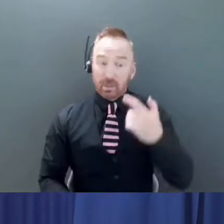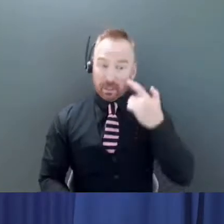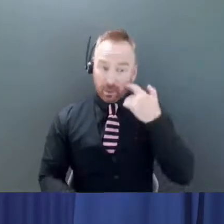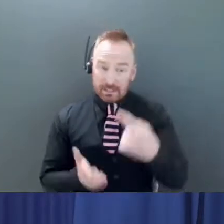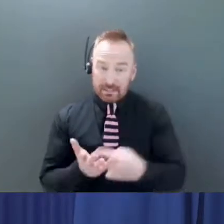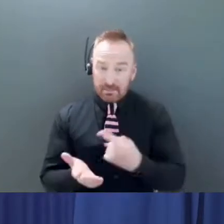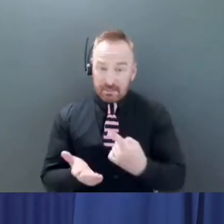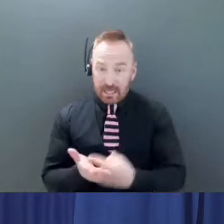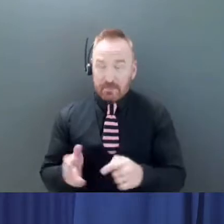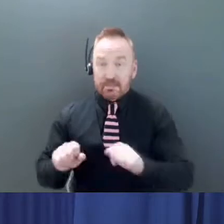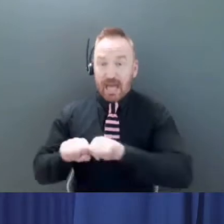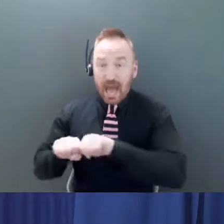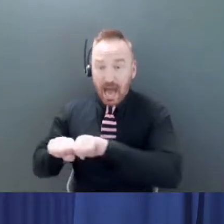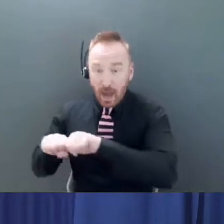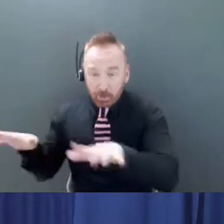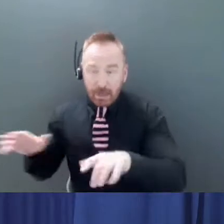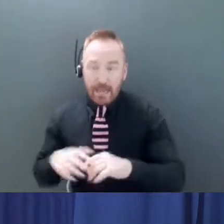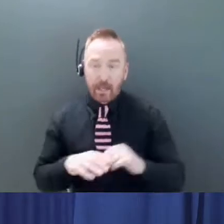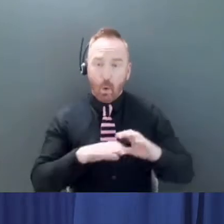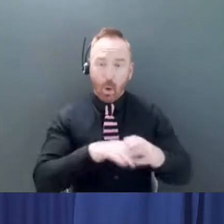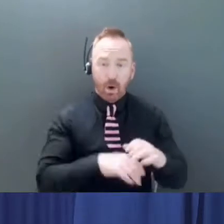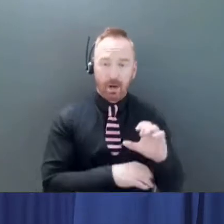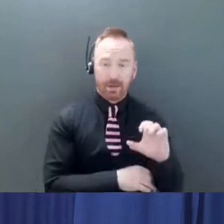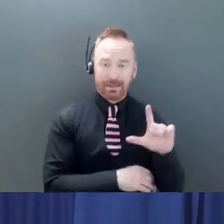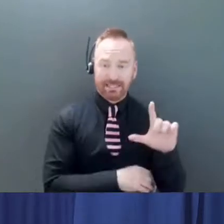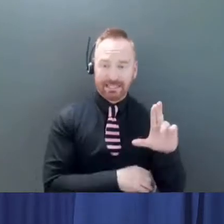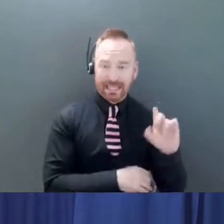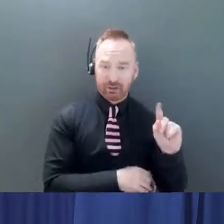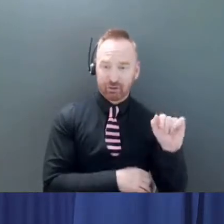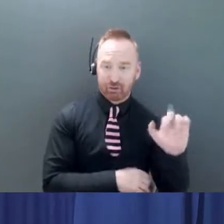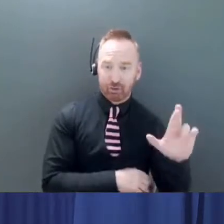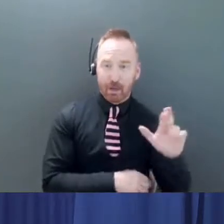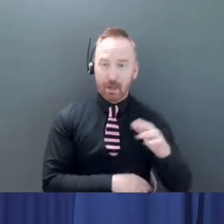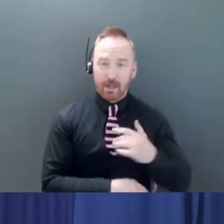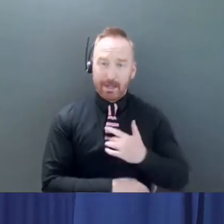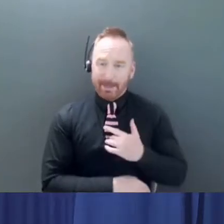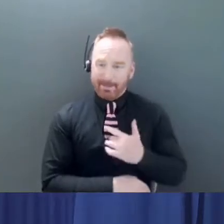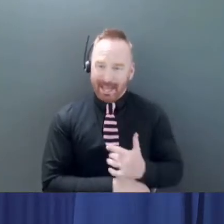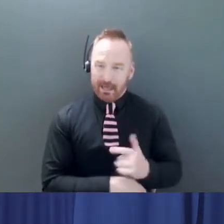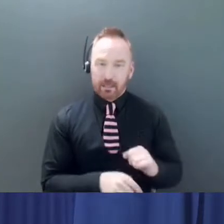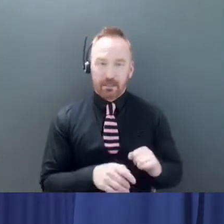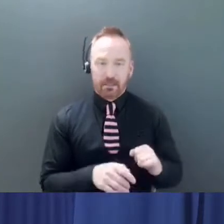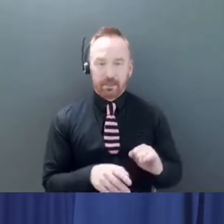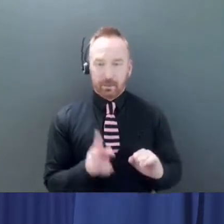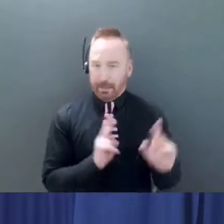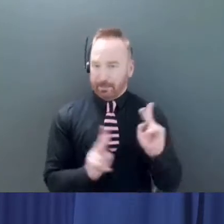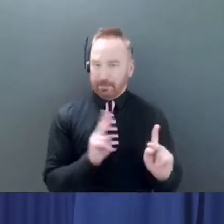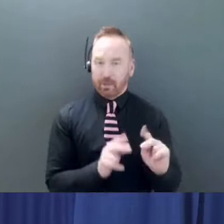people who are unable or choose not to get the vaccine. So the best way to protect everyone is for us to get our